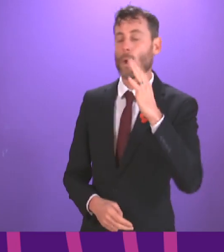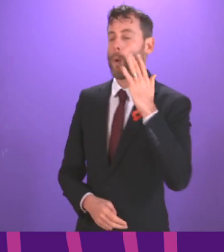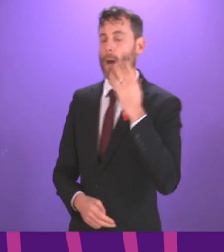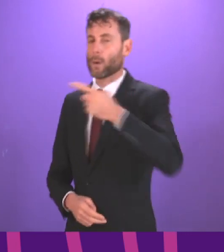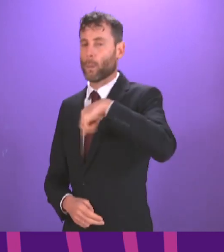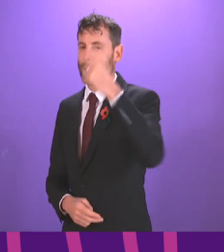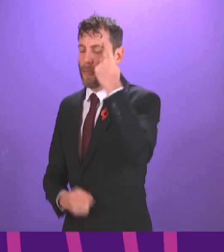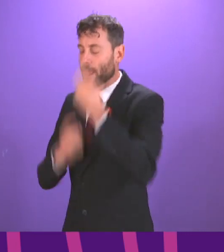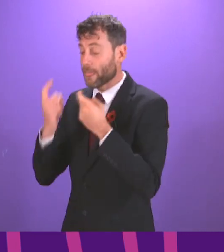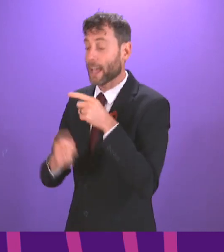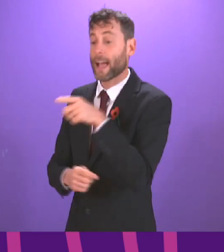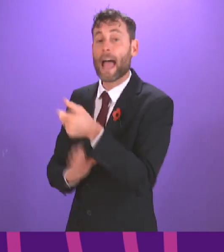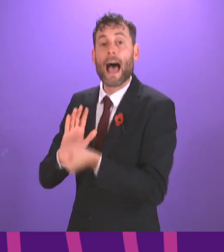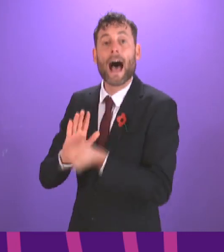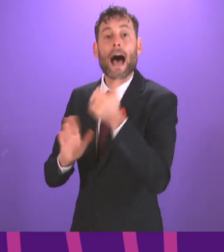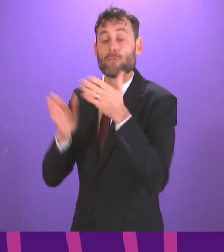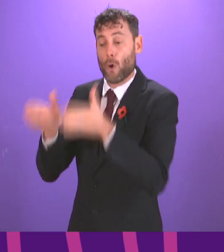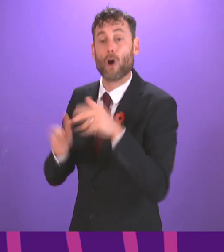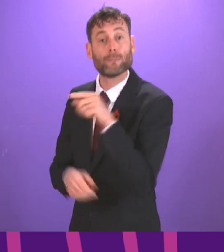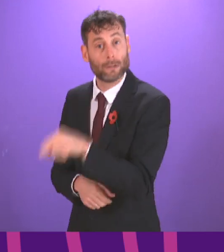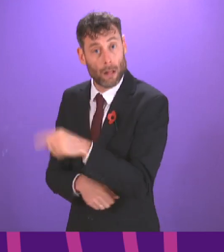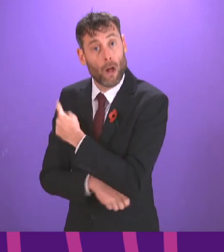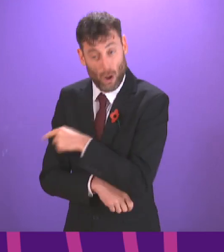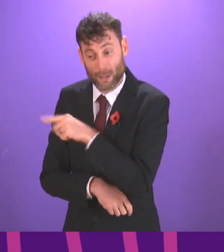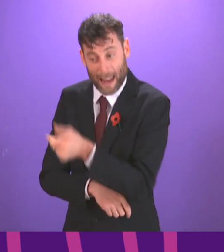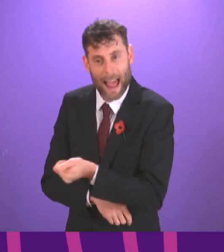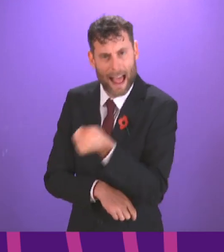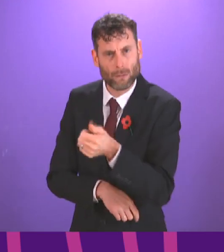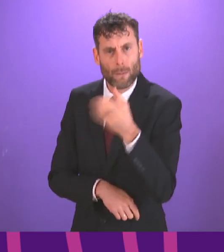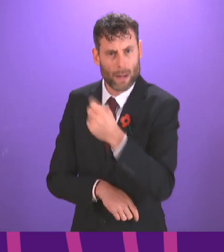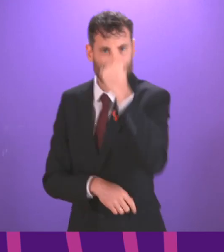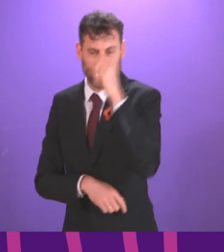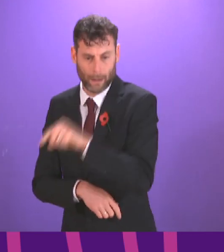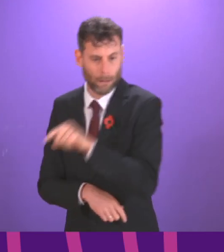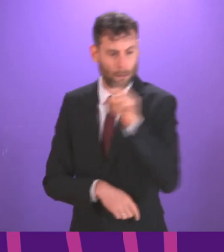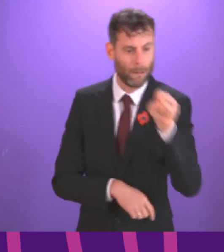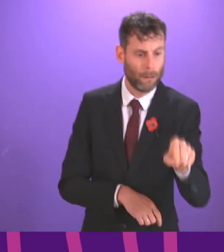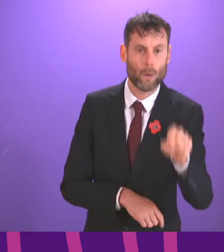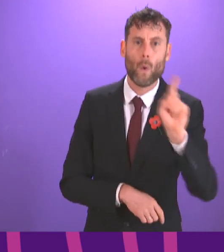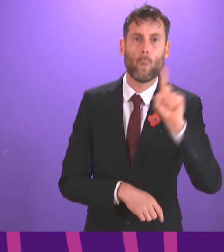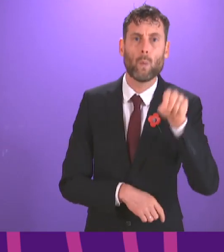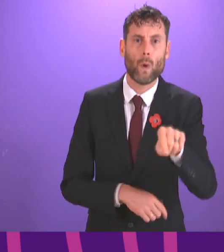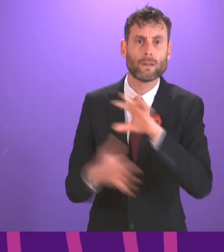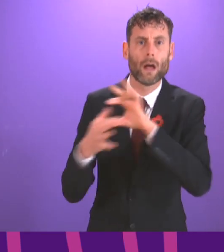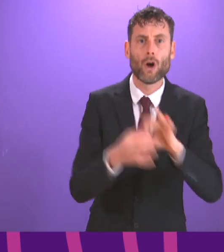we must also look at the other factors. The Cabinet Secretary for Health and Sport will say more about those in the Parliament next week when she sets out details of our winter